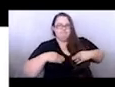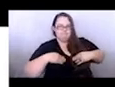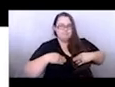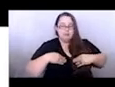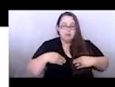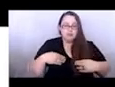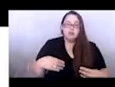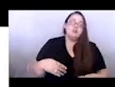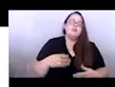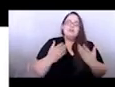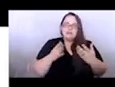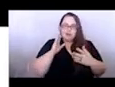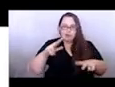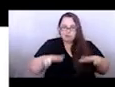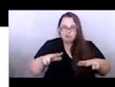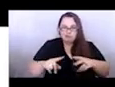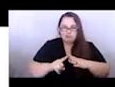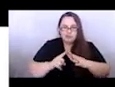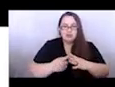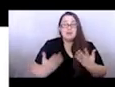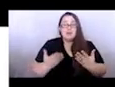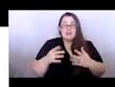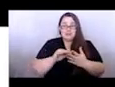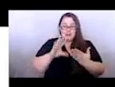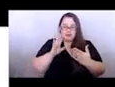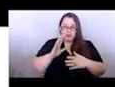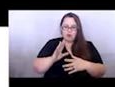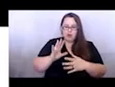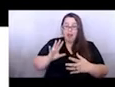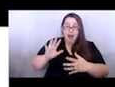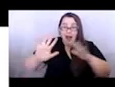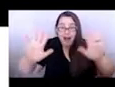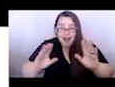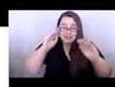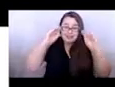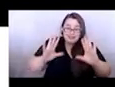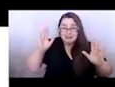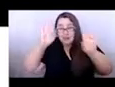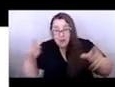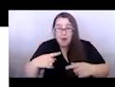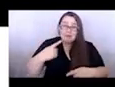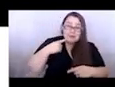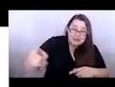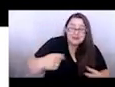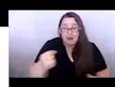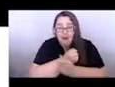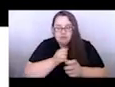students may be violating that space for you, so it's important to be prepared to set those boundaries before returning to that environment